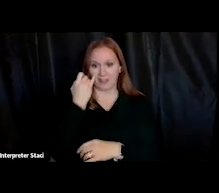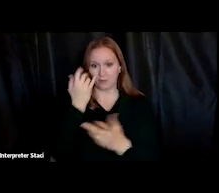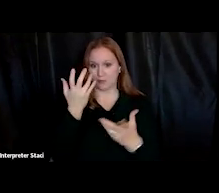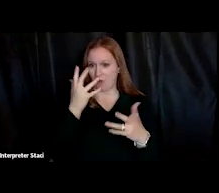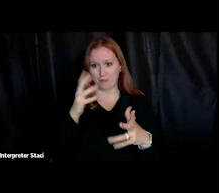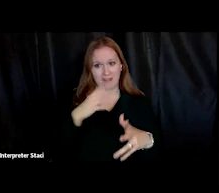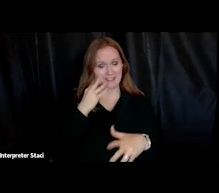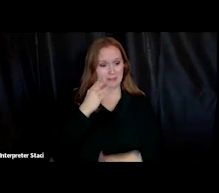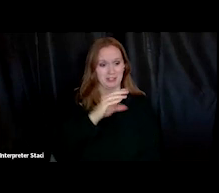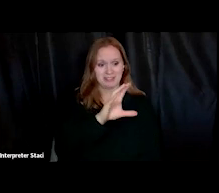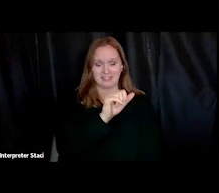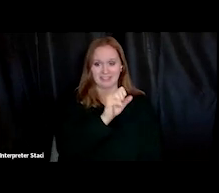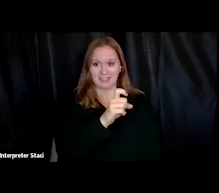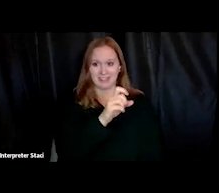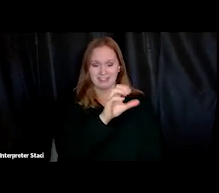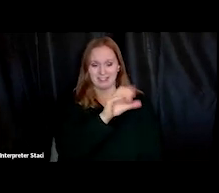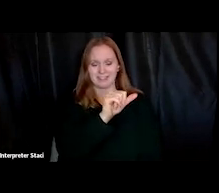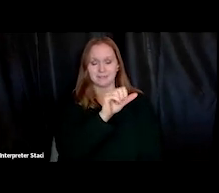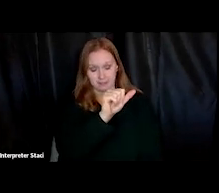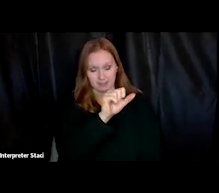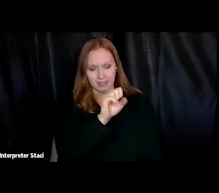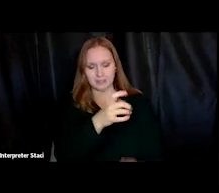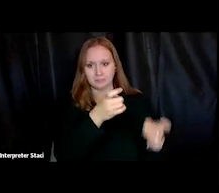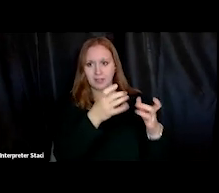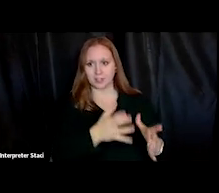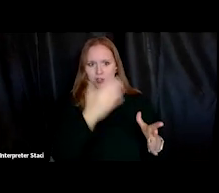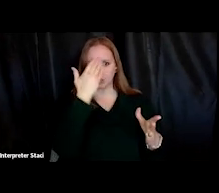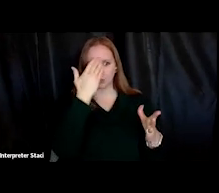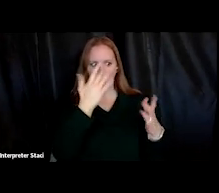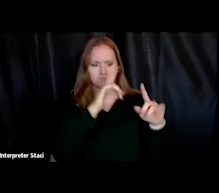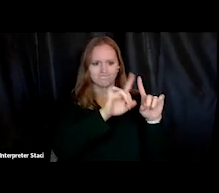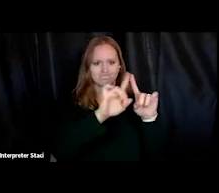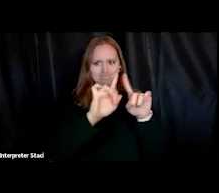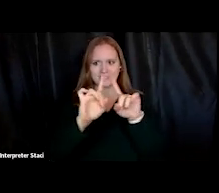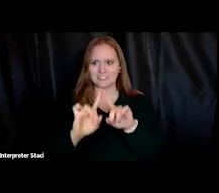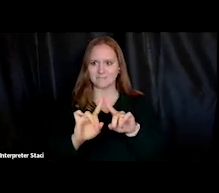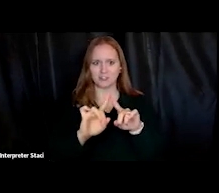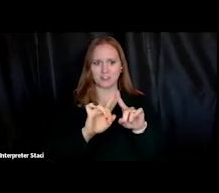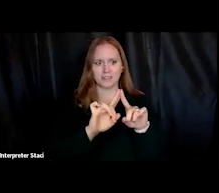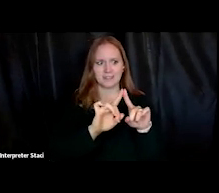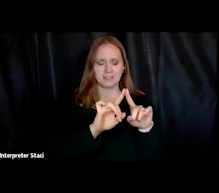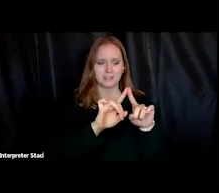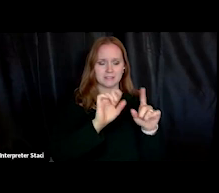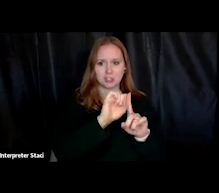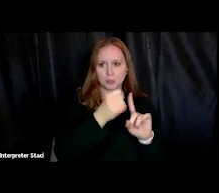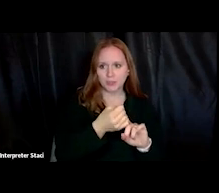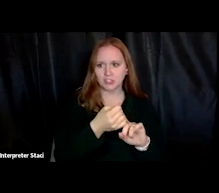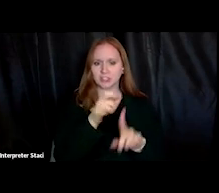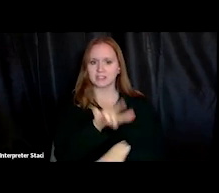you know how often you are navigating different crises with a client, with landlords. And so it can be really hard